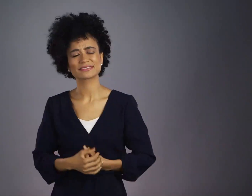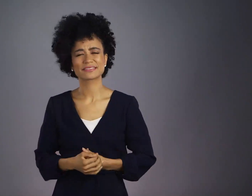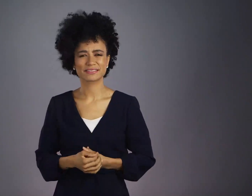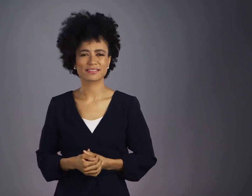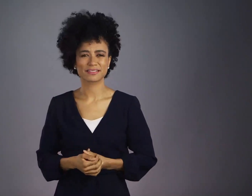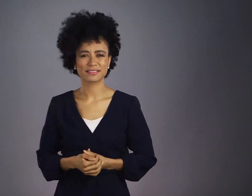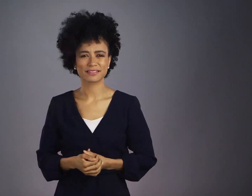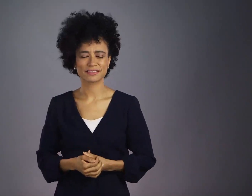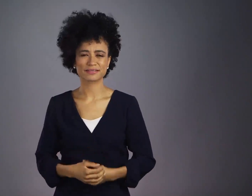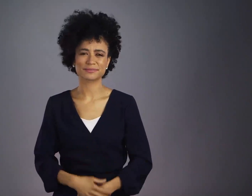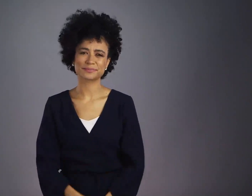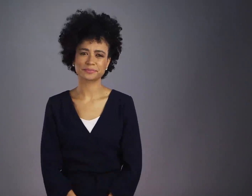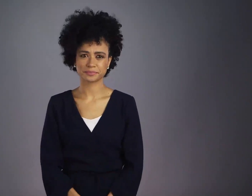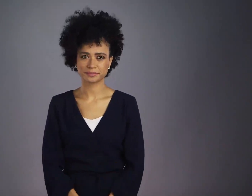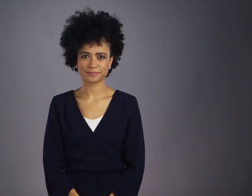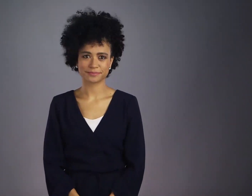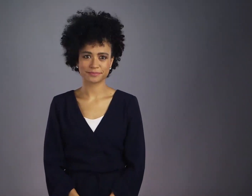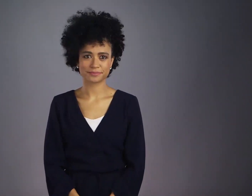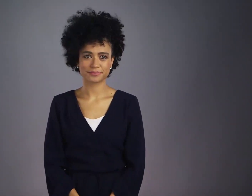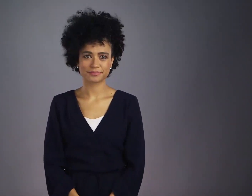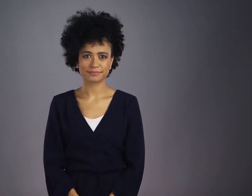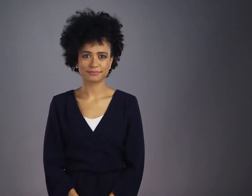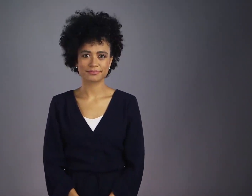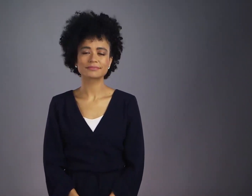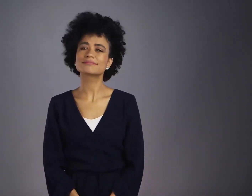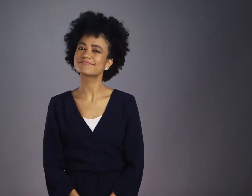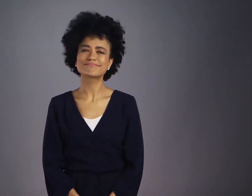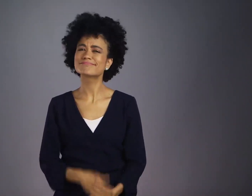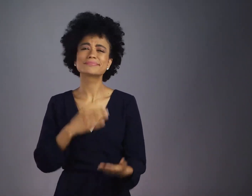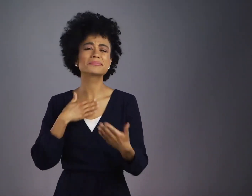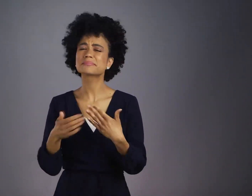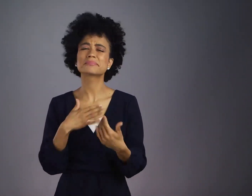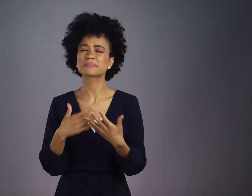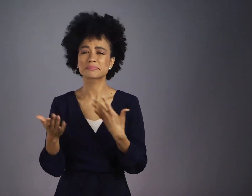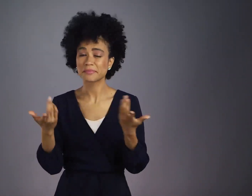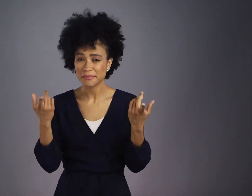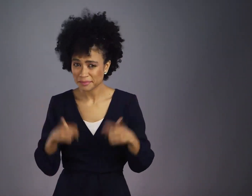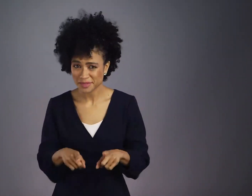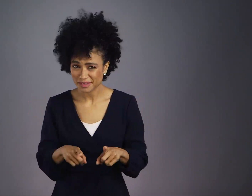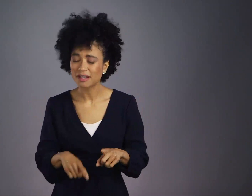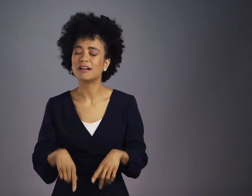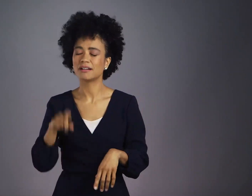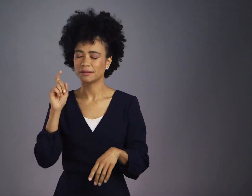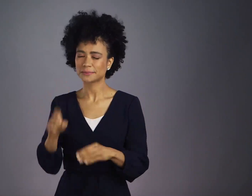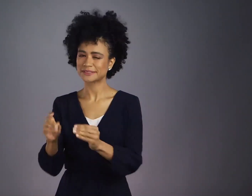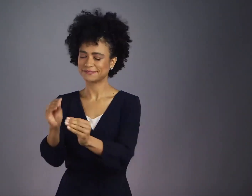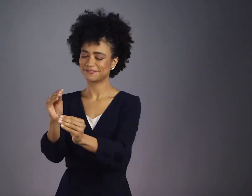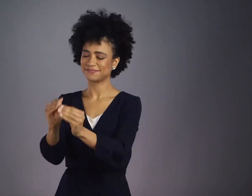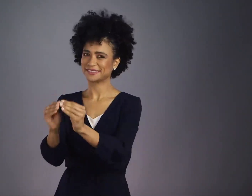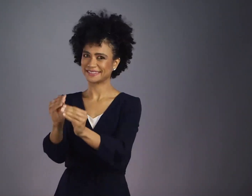who has literally gone through hell for him. Whatever the situation,